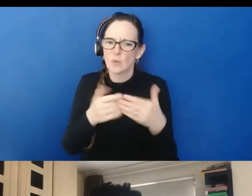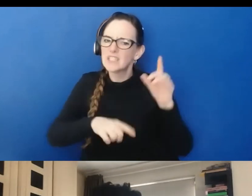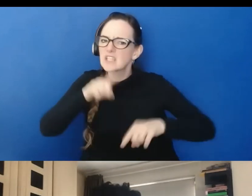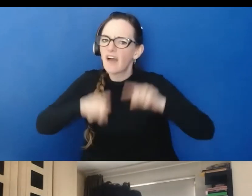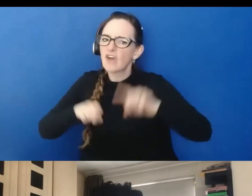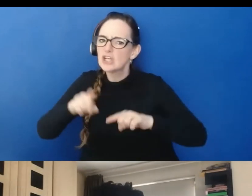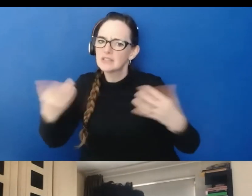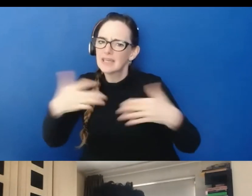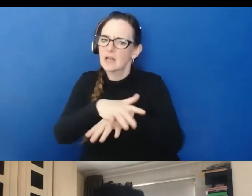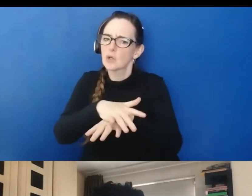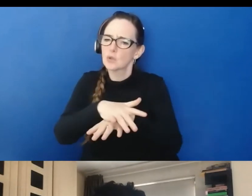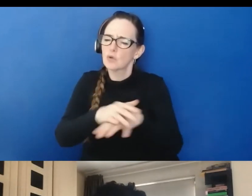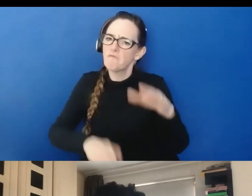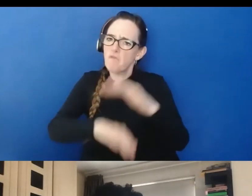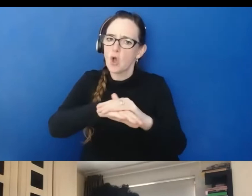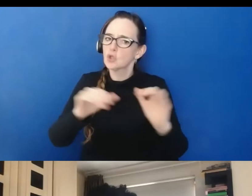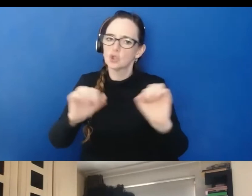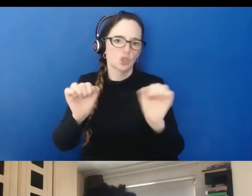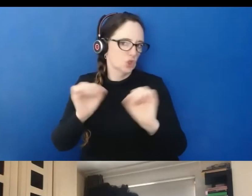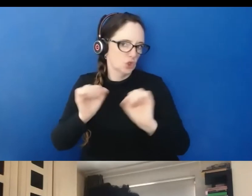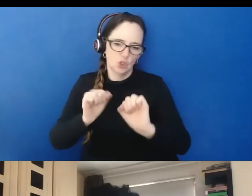have to access. >> SIDDHARTH: Can I ask a very quick question.